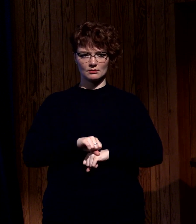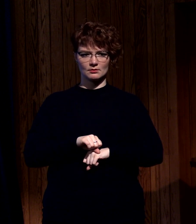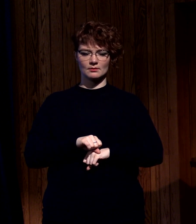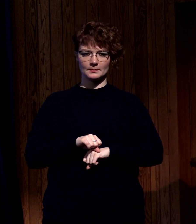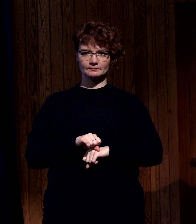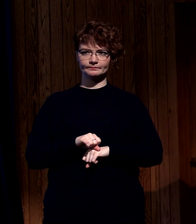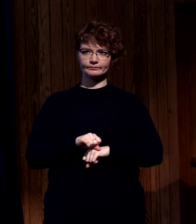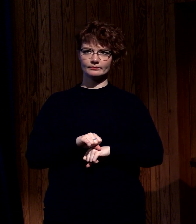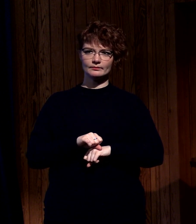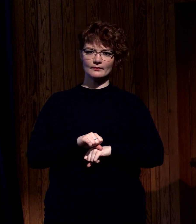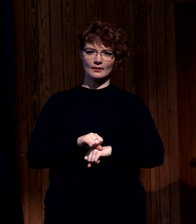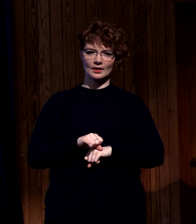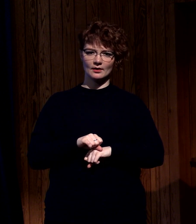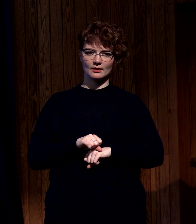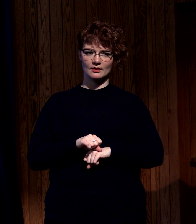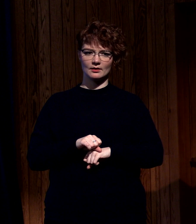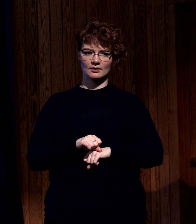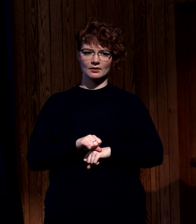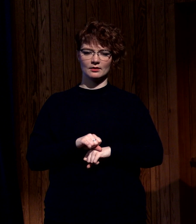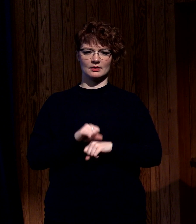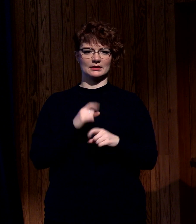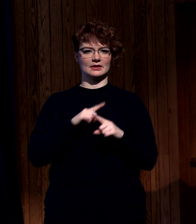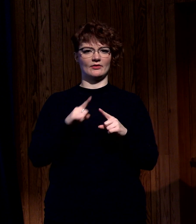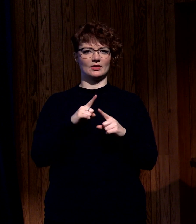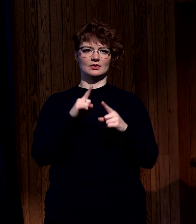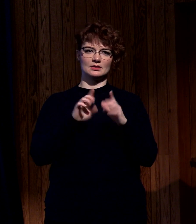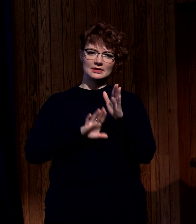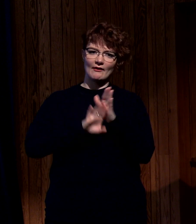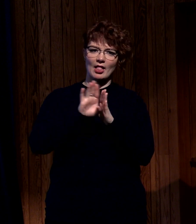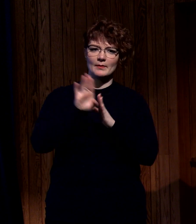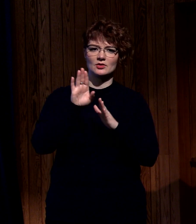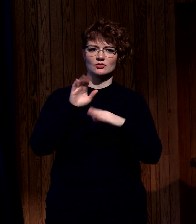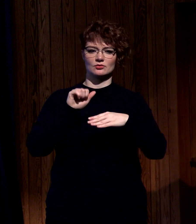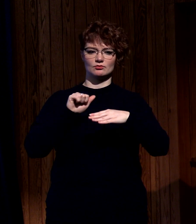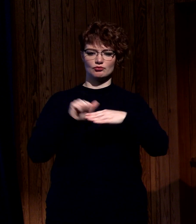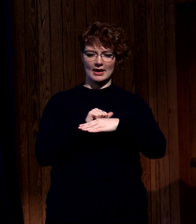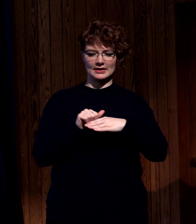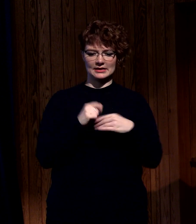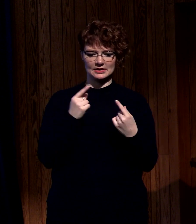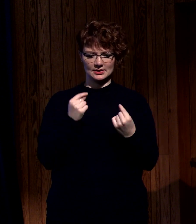structure of formative practices that are intentionally tuning